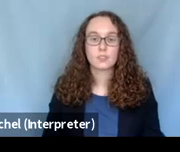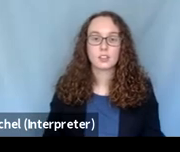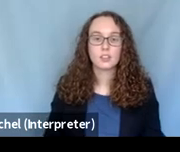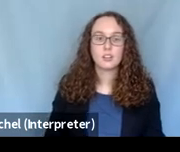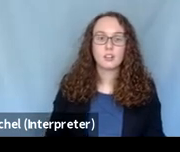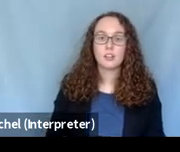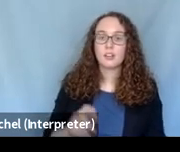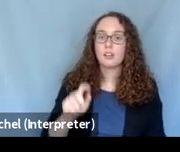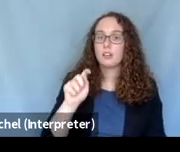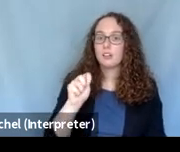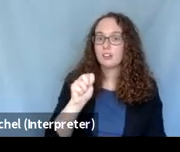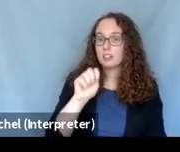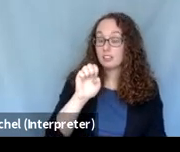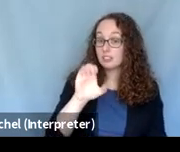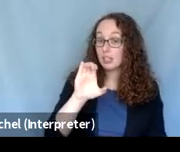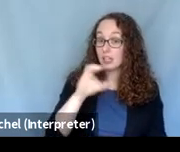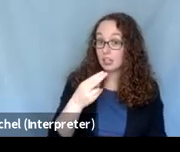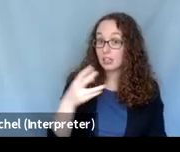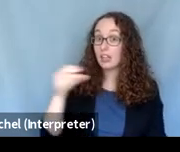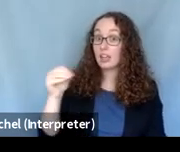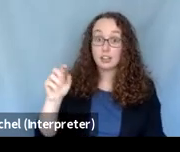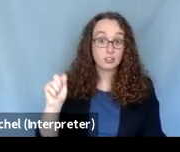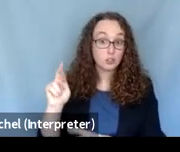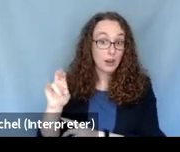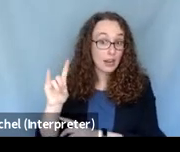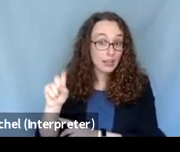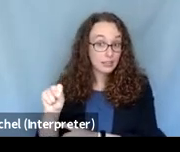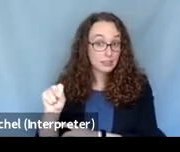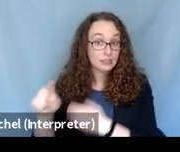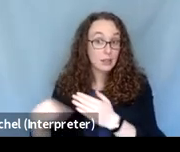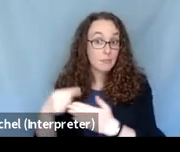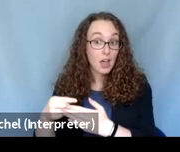falls?" Yes yes yes,